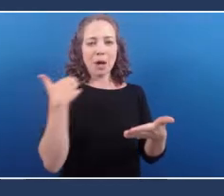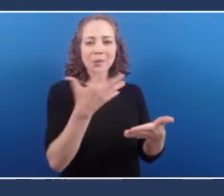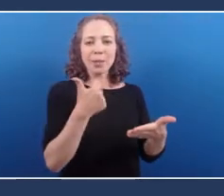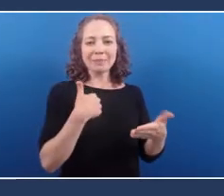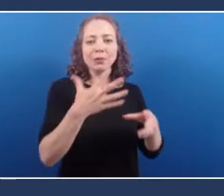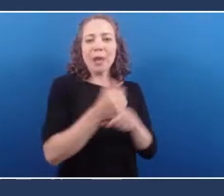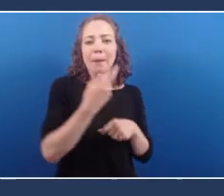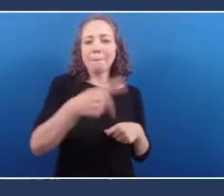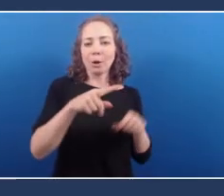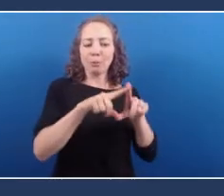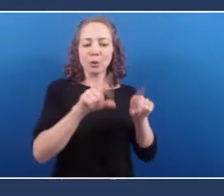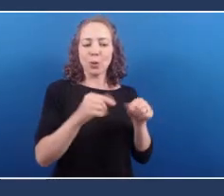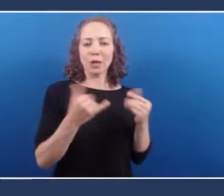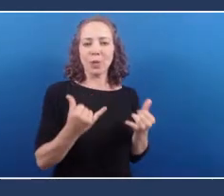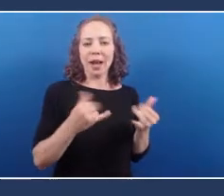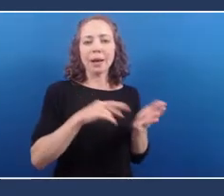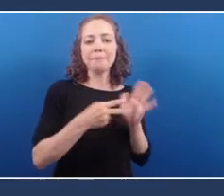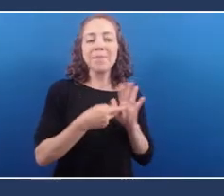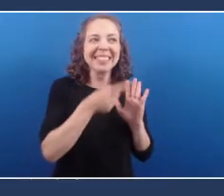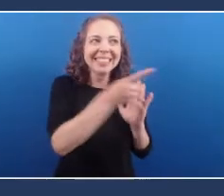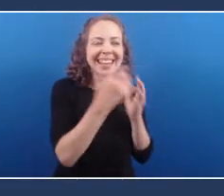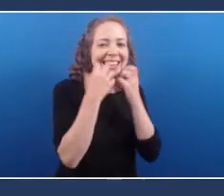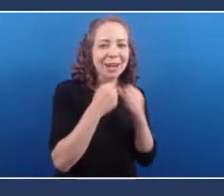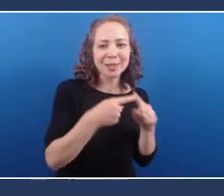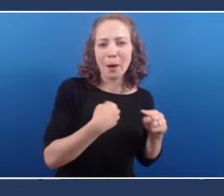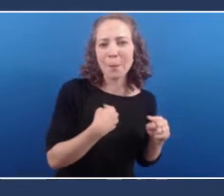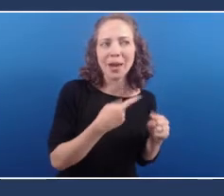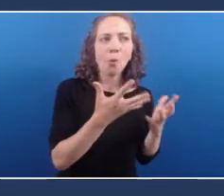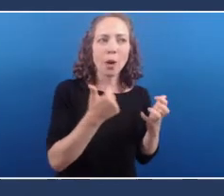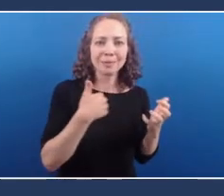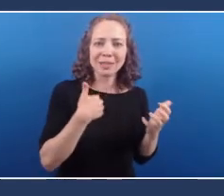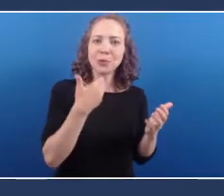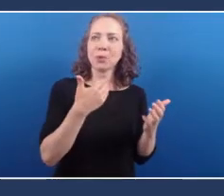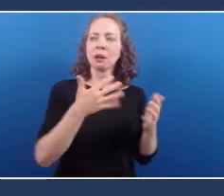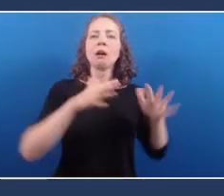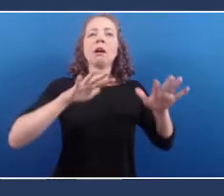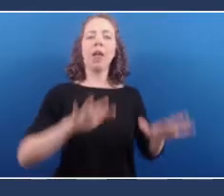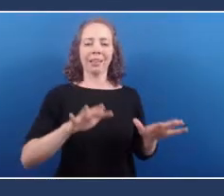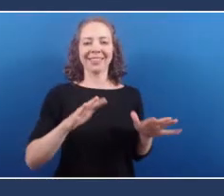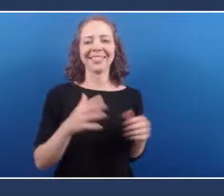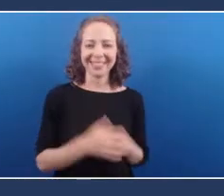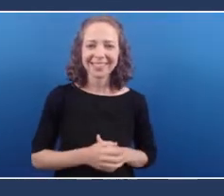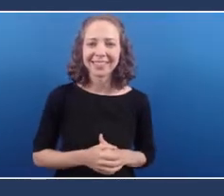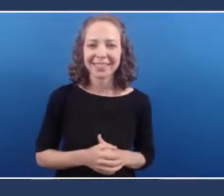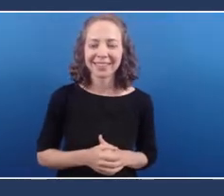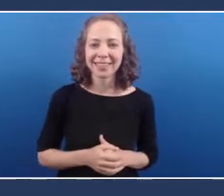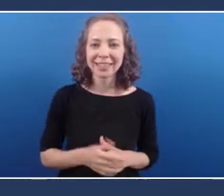Now, in order to really unplug and feel good about that, right, we’ve got to get done what we want during the day.